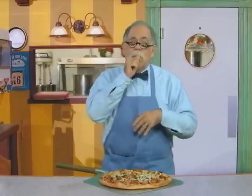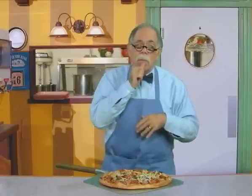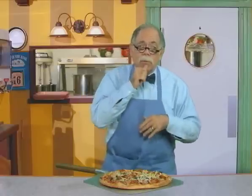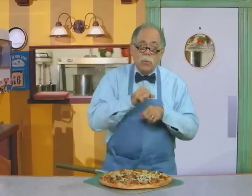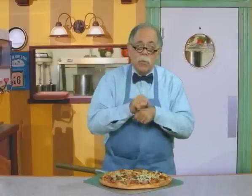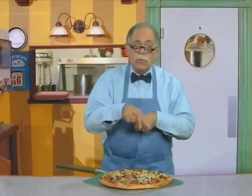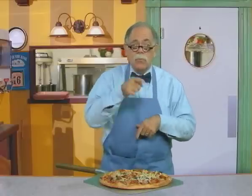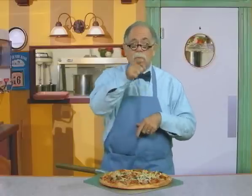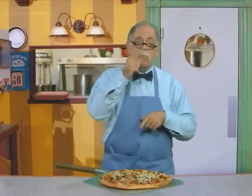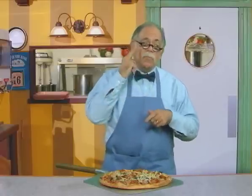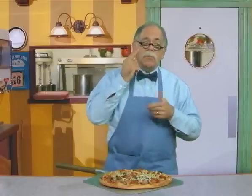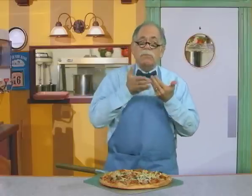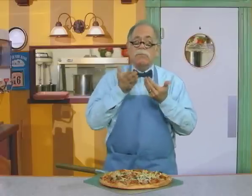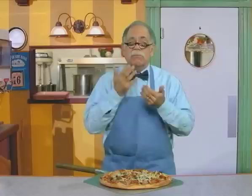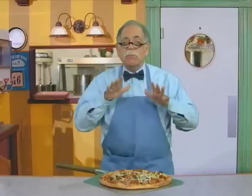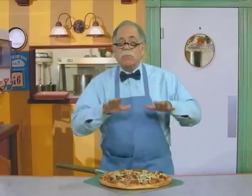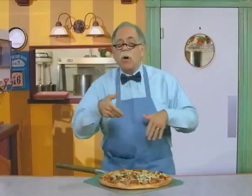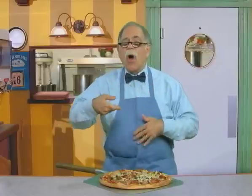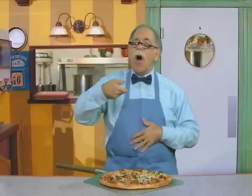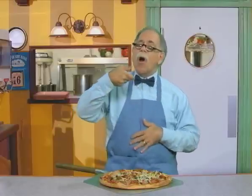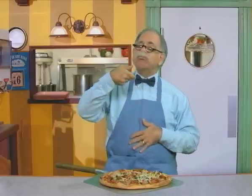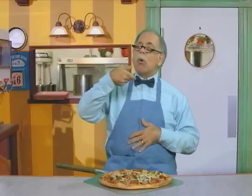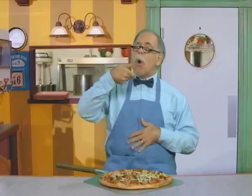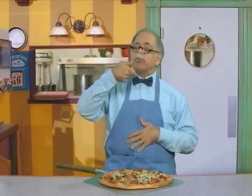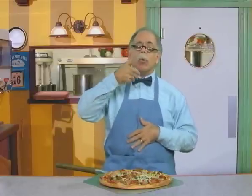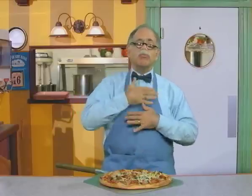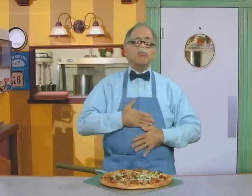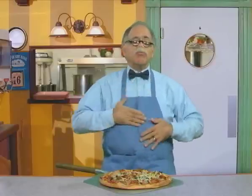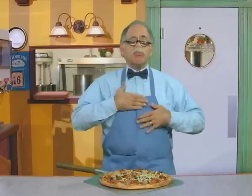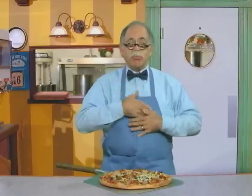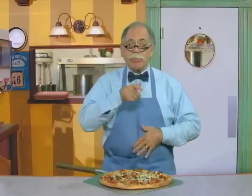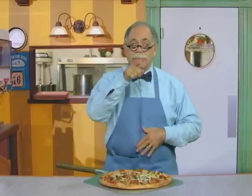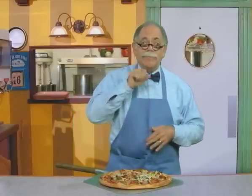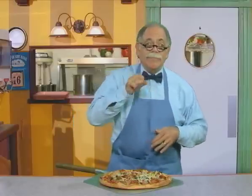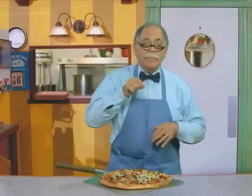MAYBE YOU THINK IT'S SIMPLE TO MAKE A PIZZA WHILE YOU PICK UP A SLICE AND YOU EAT IT.